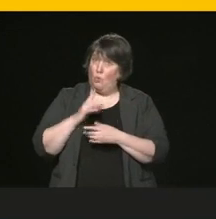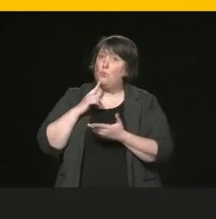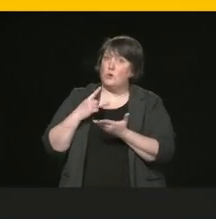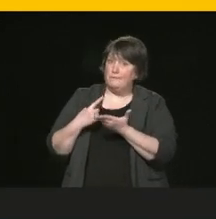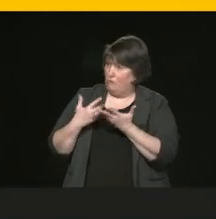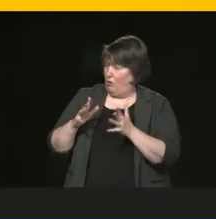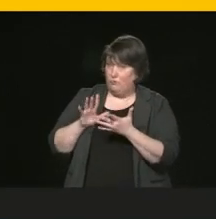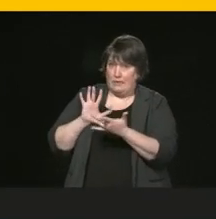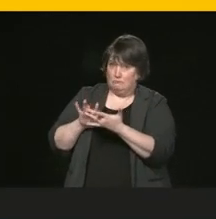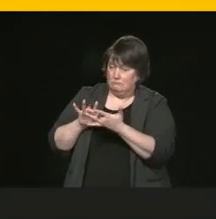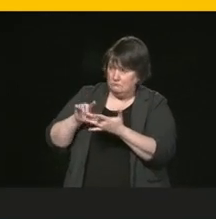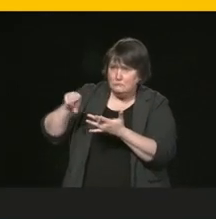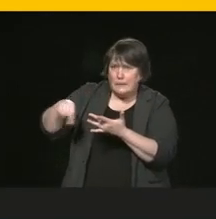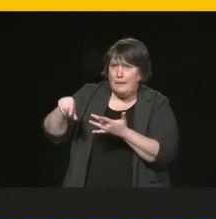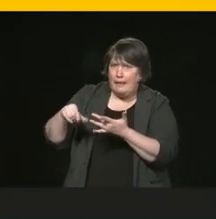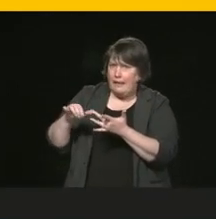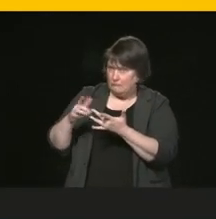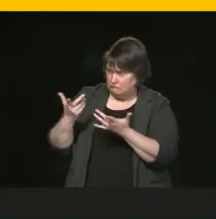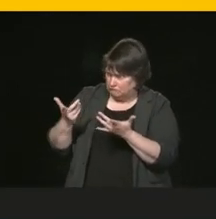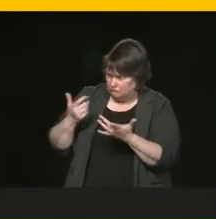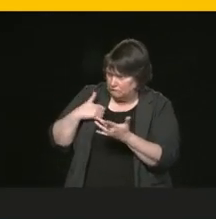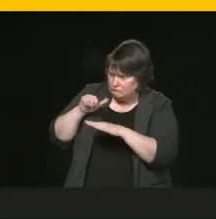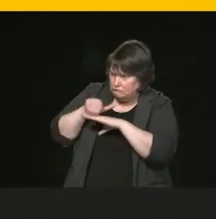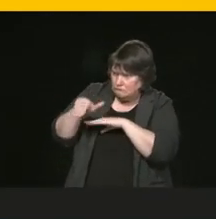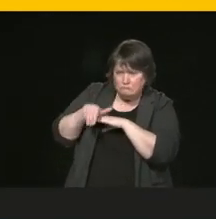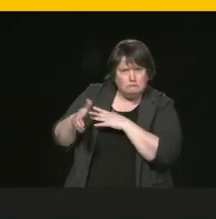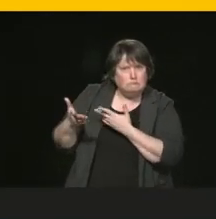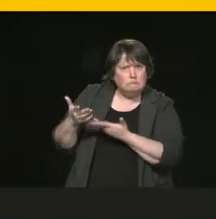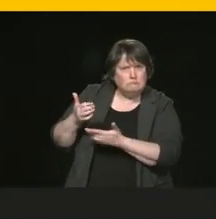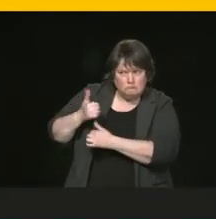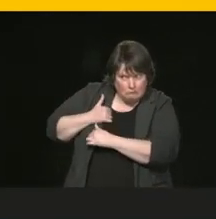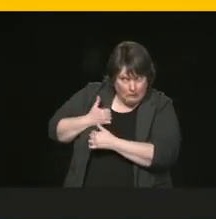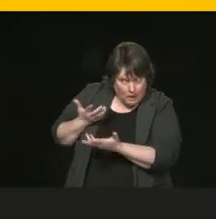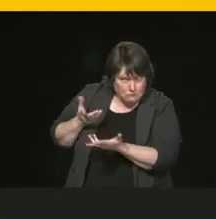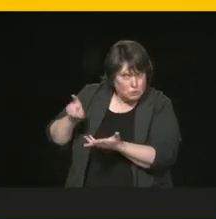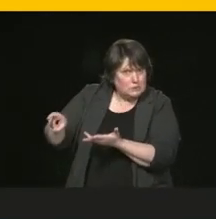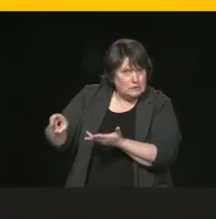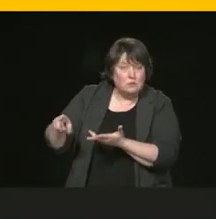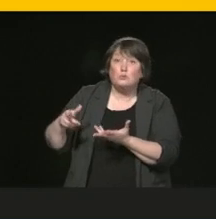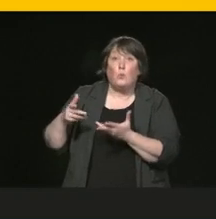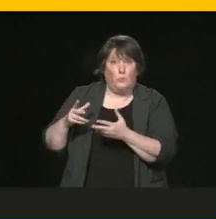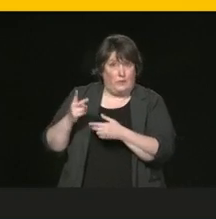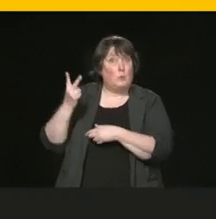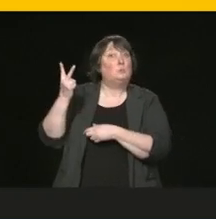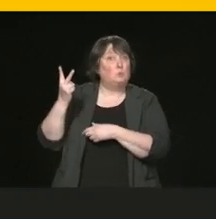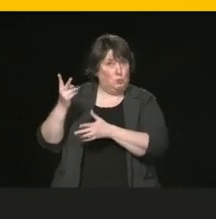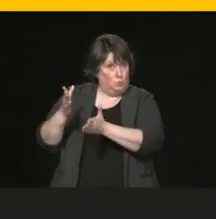PERSONNEL THERE WHO ARE TOTALLY OVERWHELMED? WE ARE CURRENTLY IF DISCUSSIONS WITH QUEBEC AND THE OTHER PROVINCES TO SEE HOW WE CAN